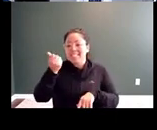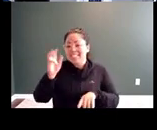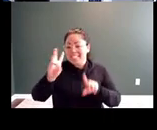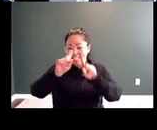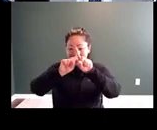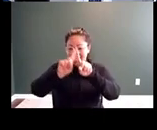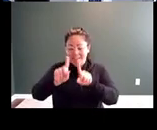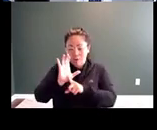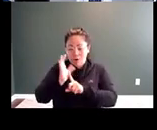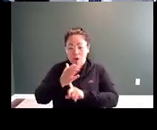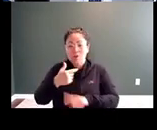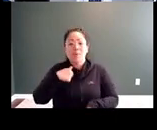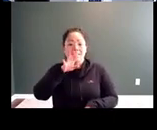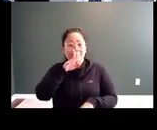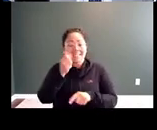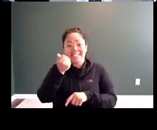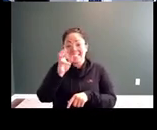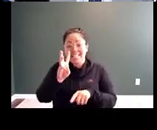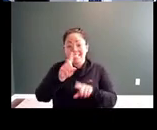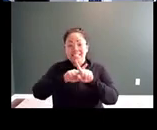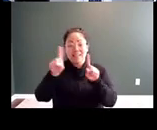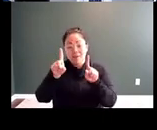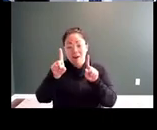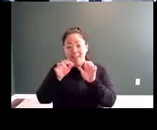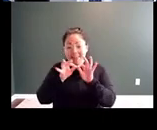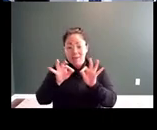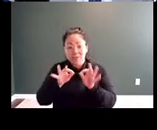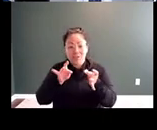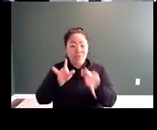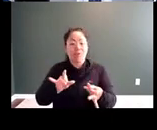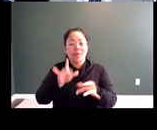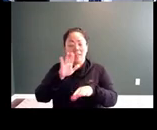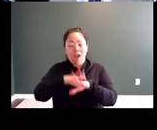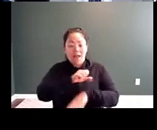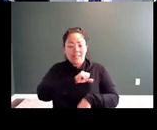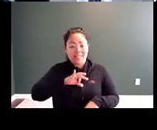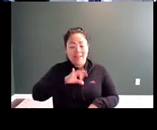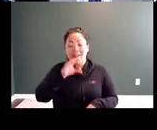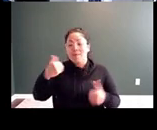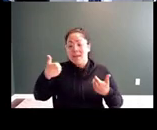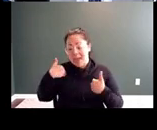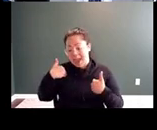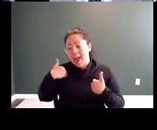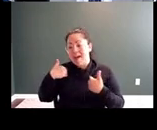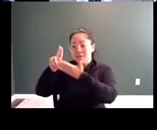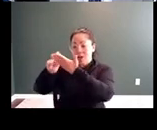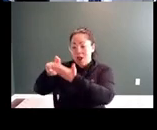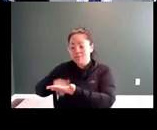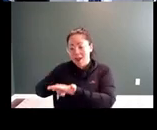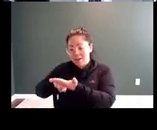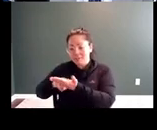and speaking 16 different languages fluently on staff. And then we have a rather robust contractor pool all over the world as well